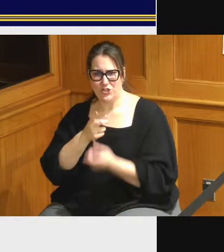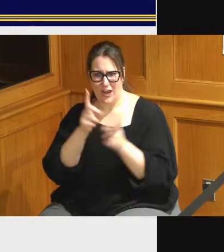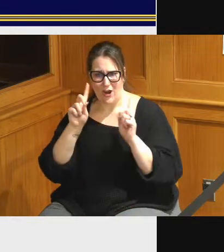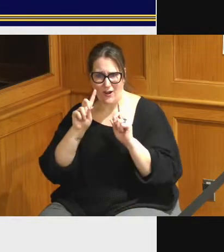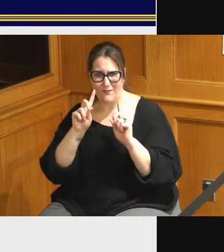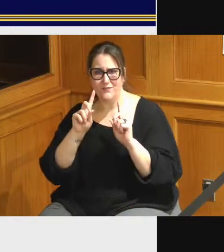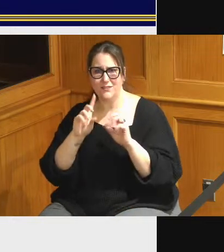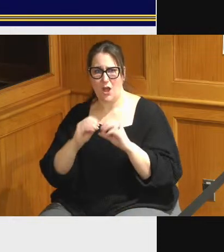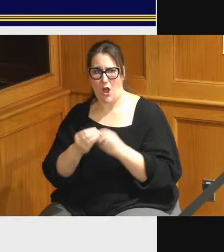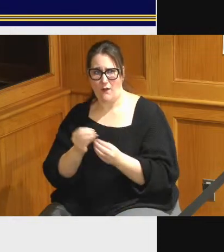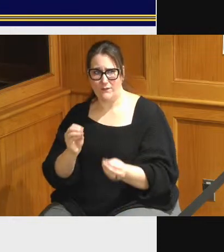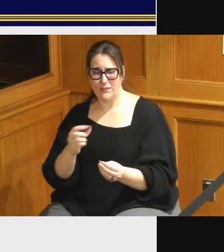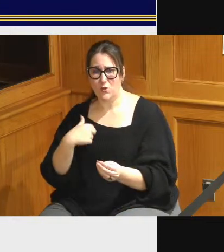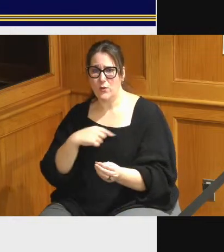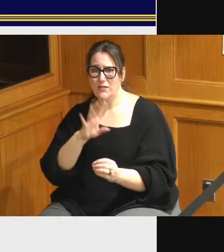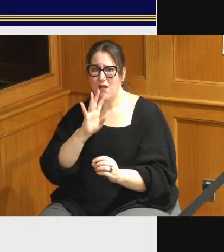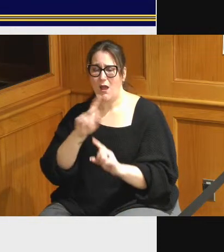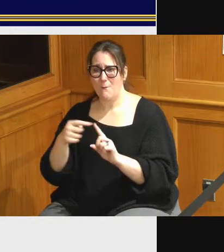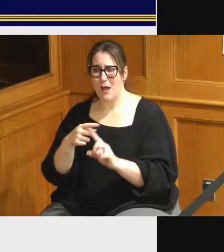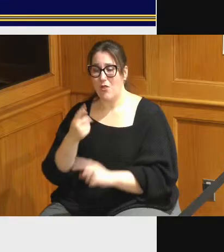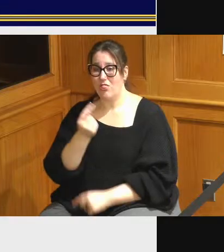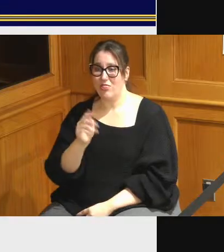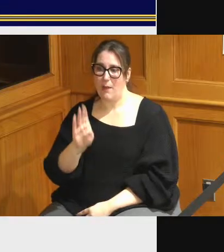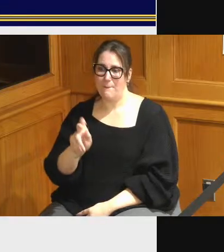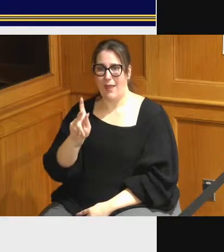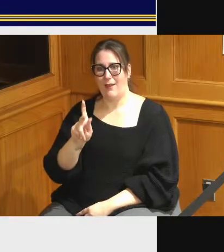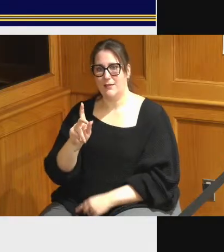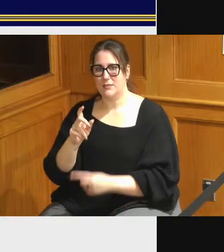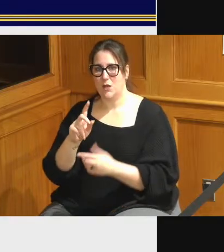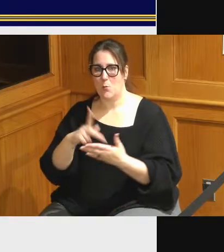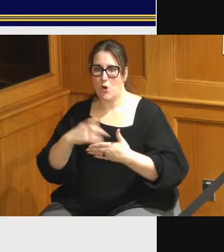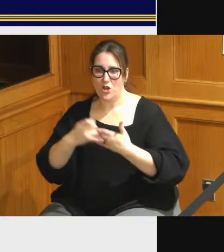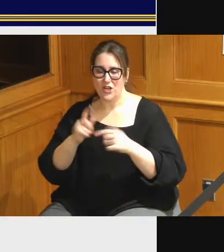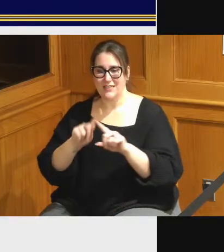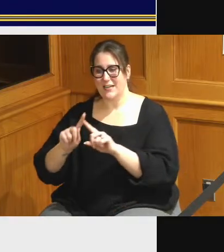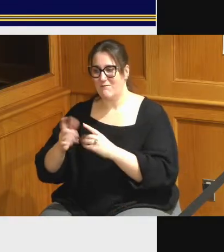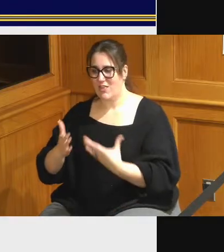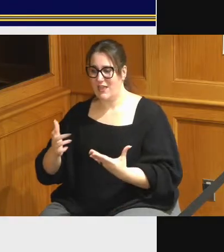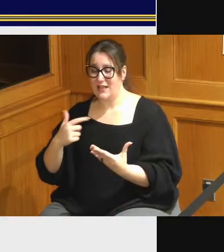when we talk about the banks projects and we talk about all the things in Cincinnati's growing,